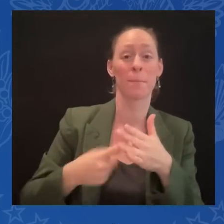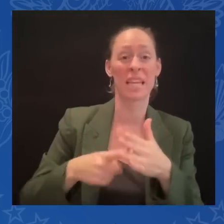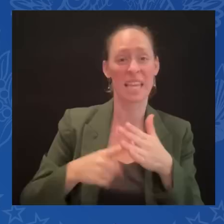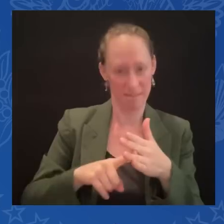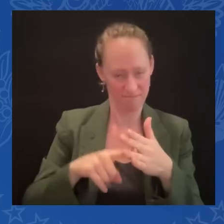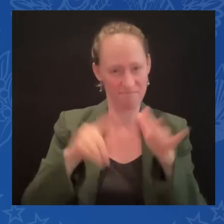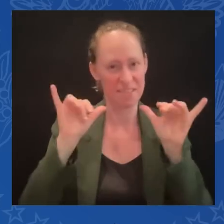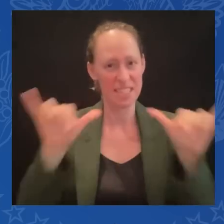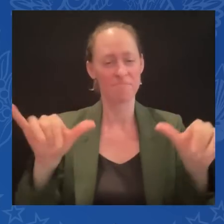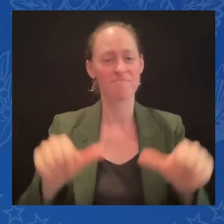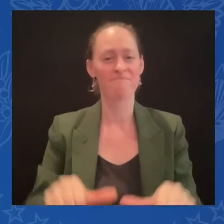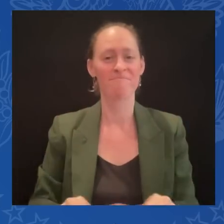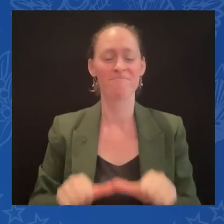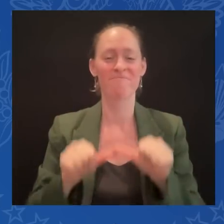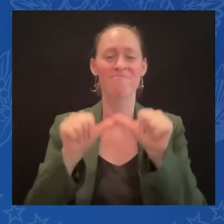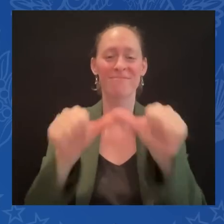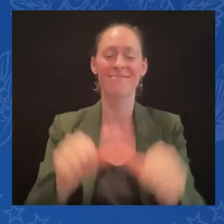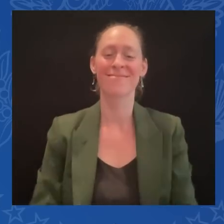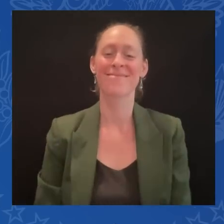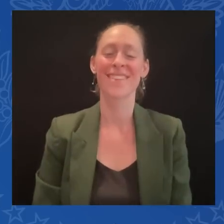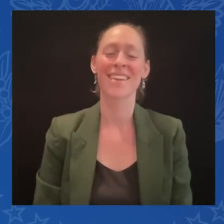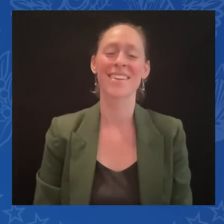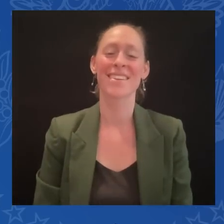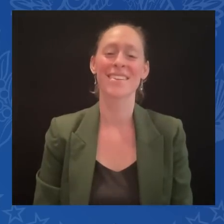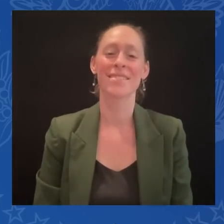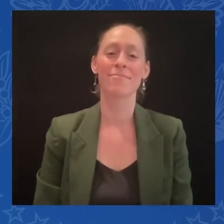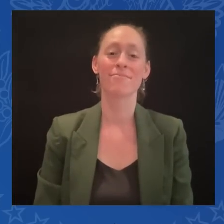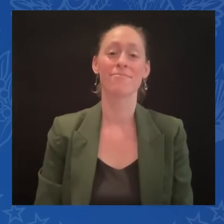Last week in Chicago, you said,